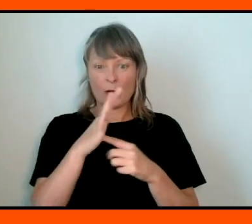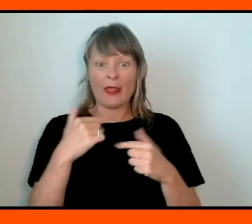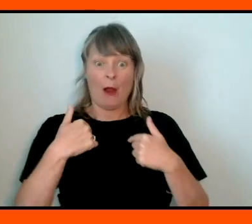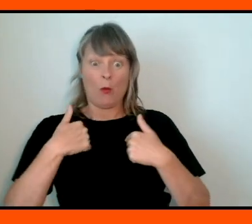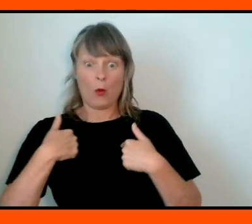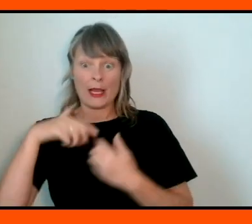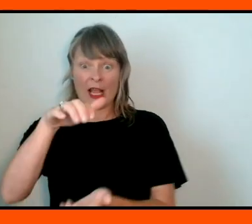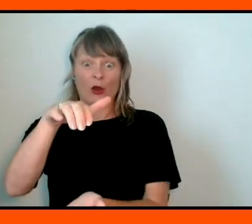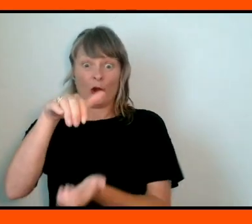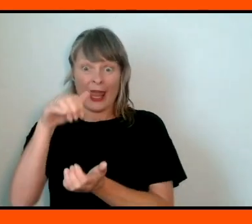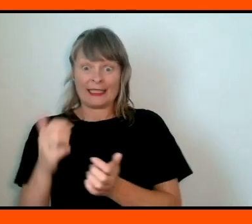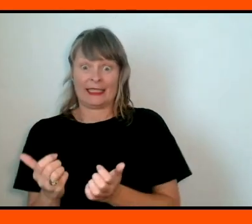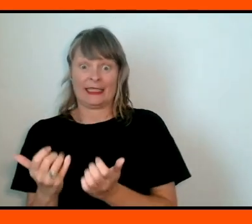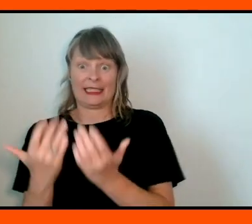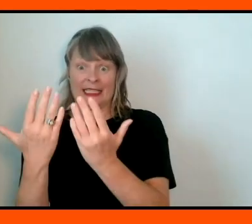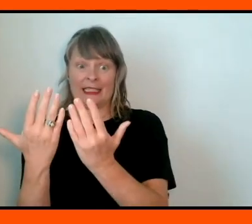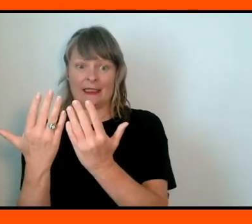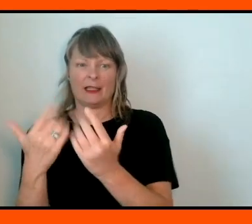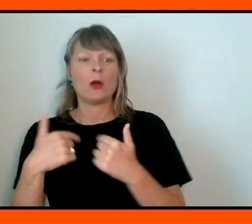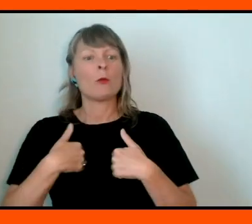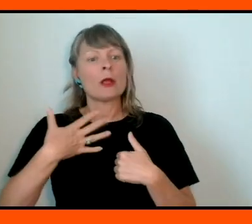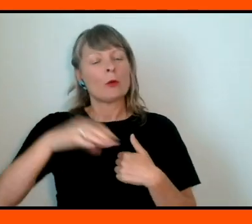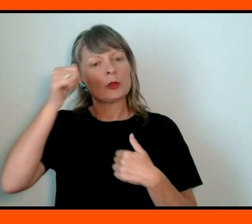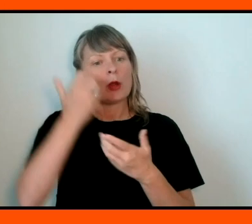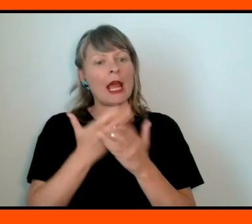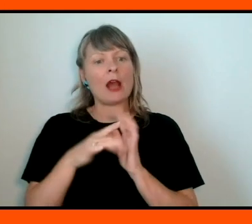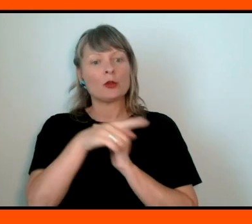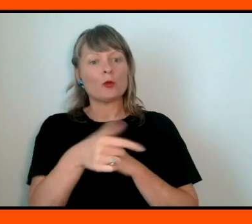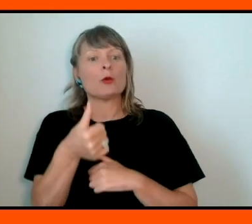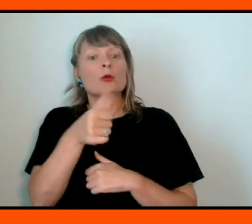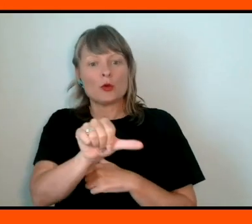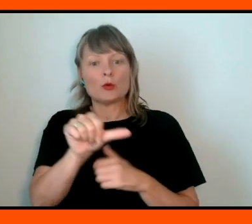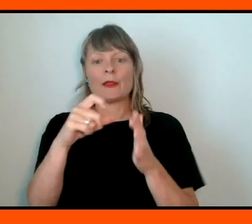We really want to know how you’re going to use the data and the more specific you can be about that the better.